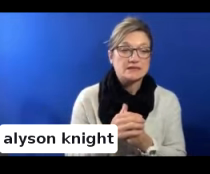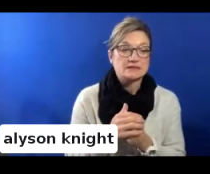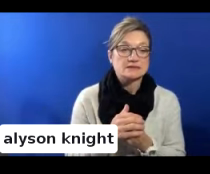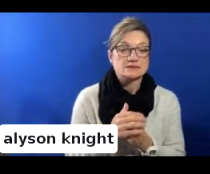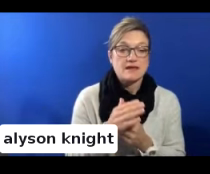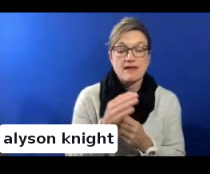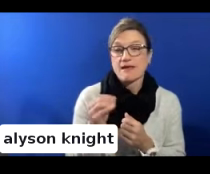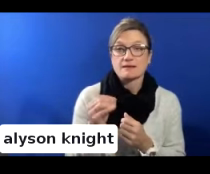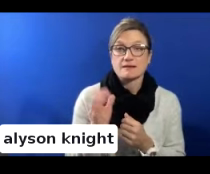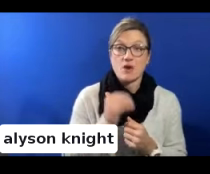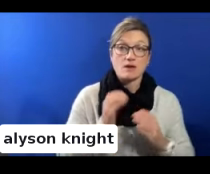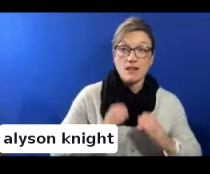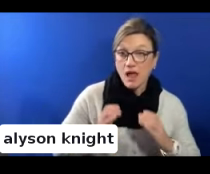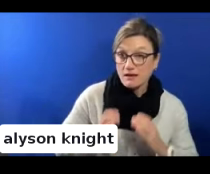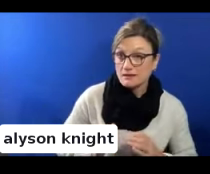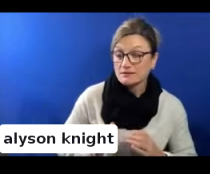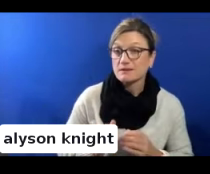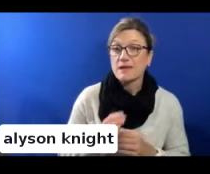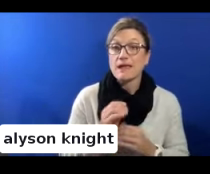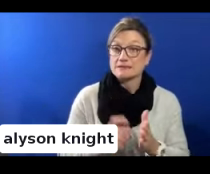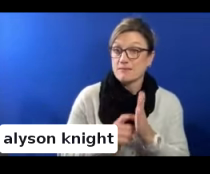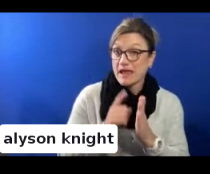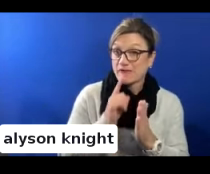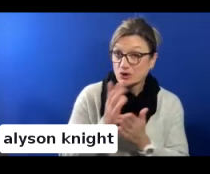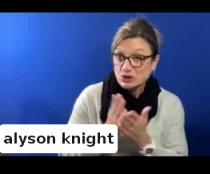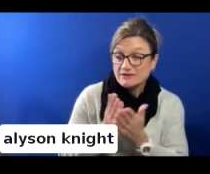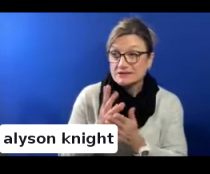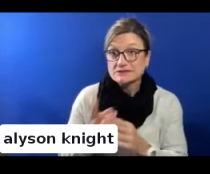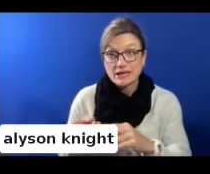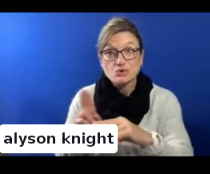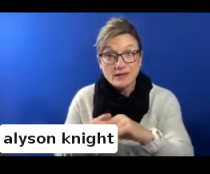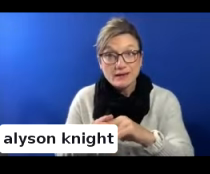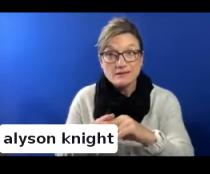clients and demand for services increased by X percentage,